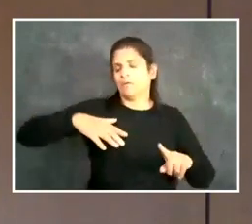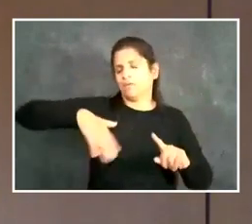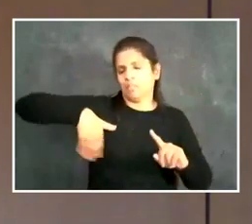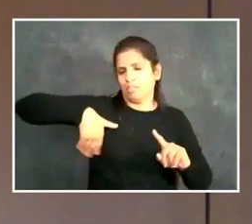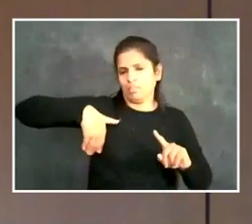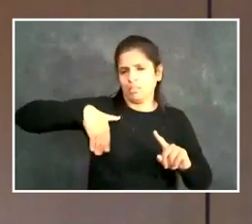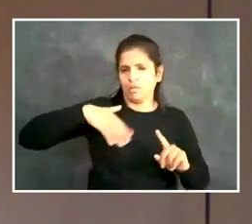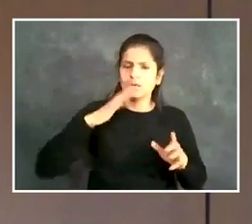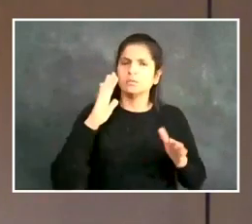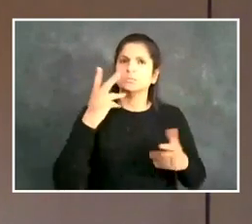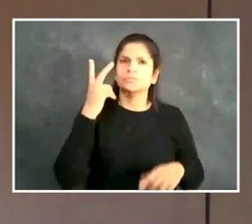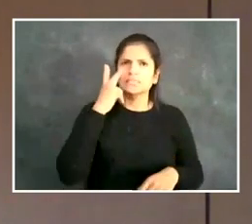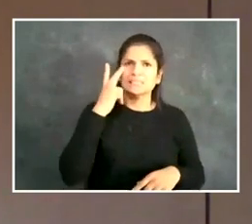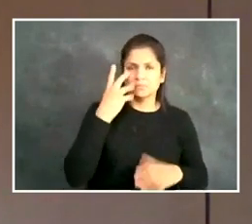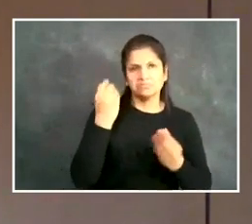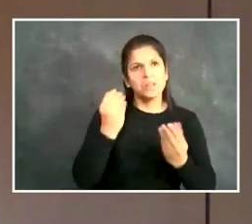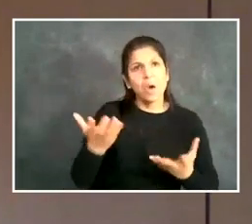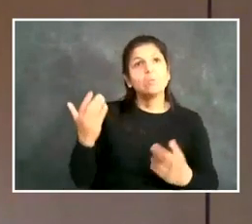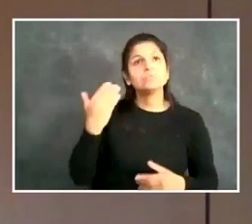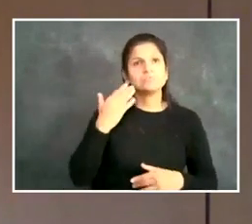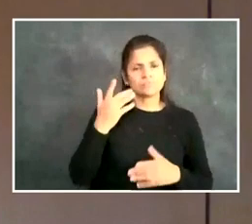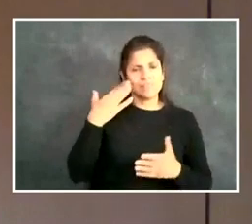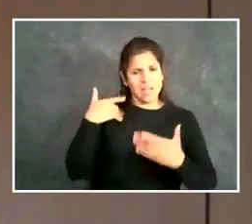WHERE ANTIBODIES MAY BE HELPFUL FOR US IN THE FUTURE IS TO GIVE